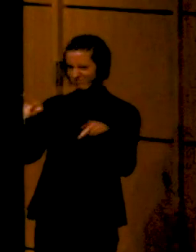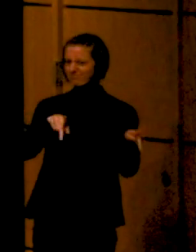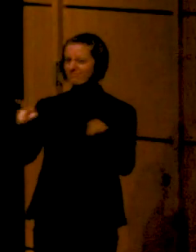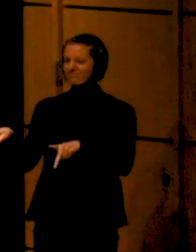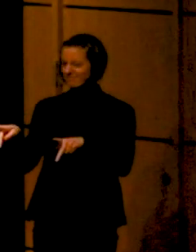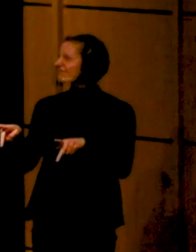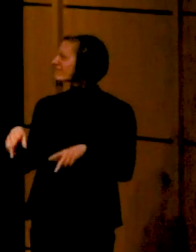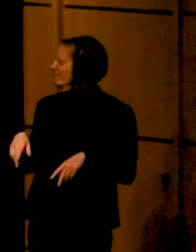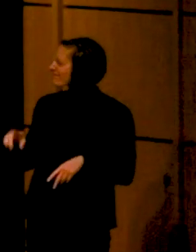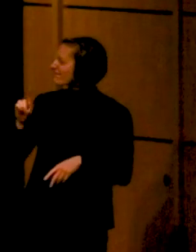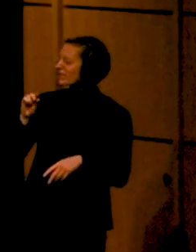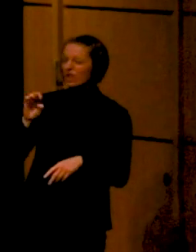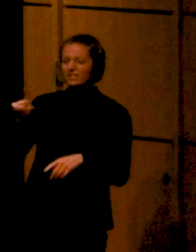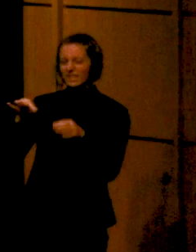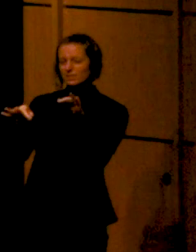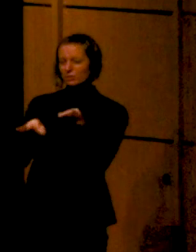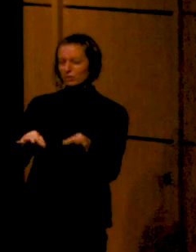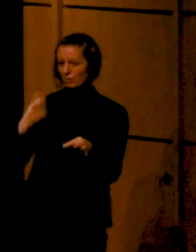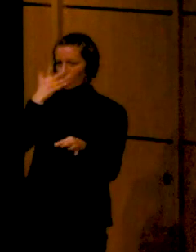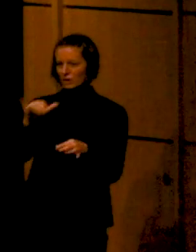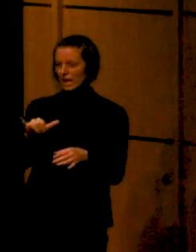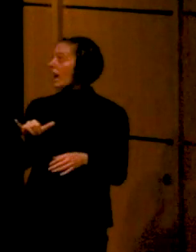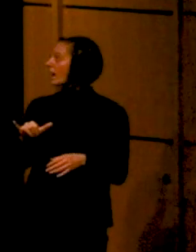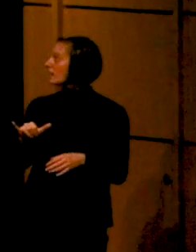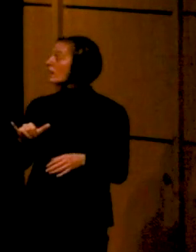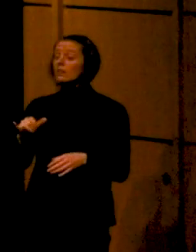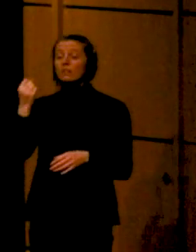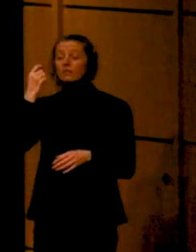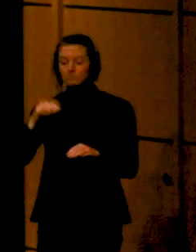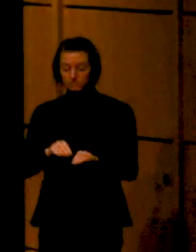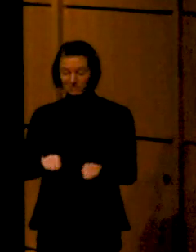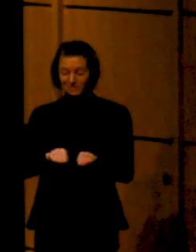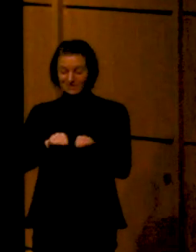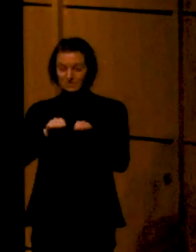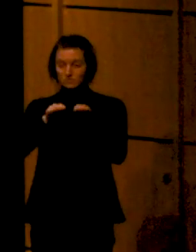Your position in hell was determined by how how heinous your sins were, and down at the